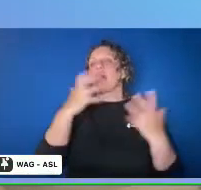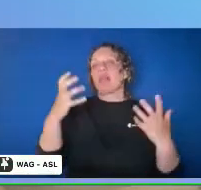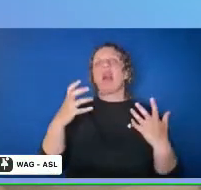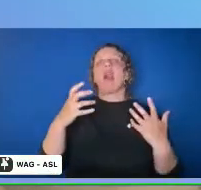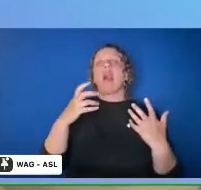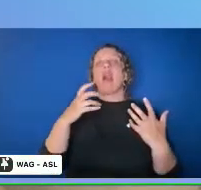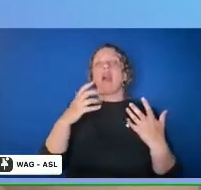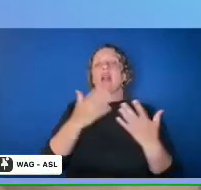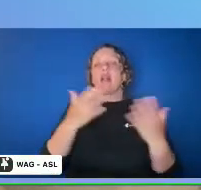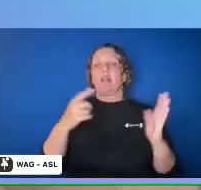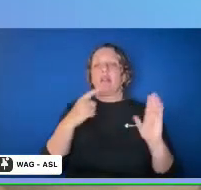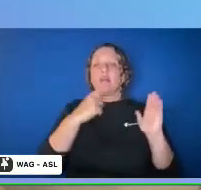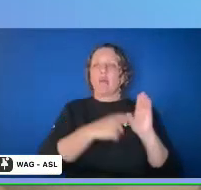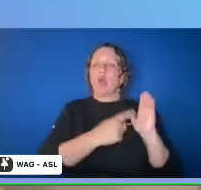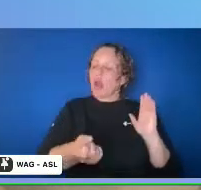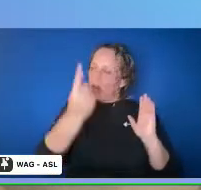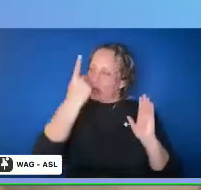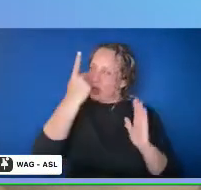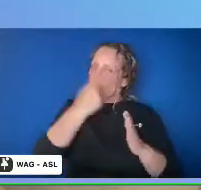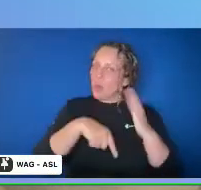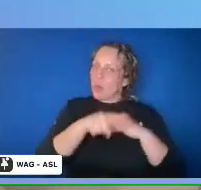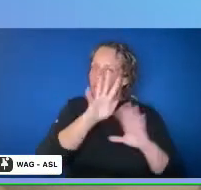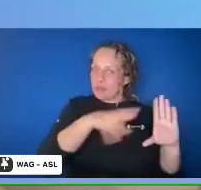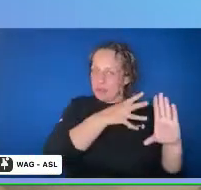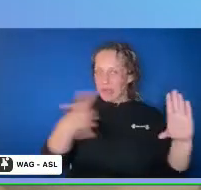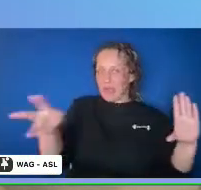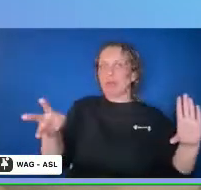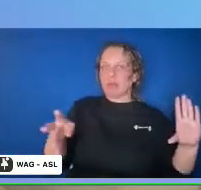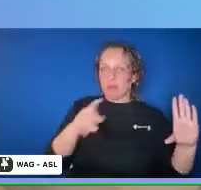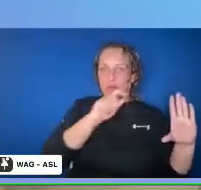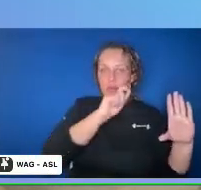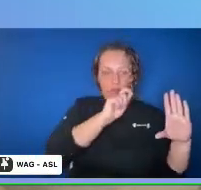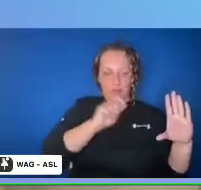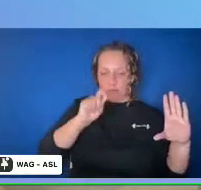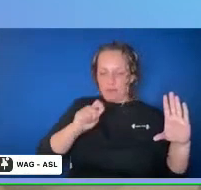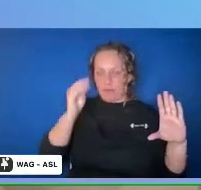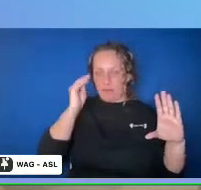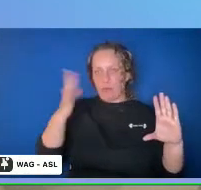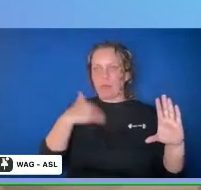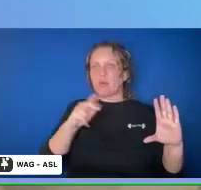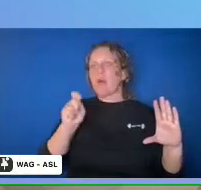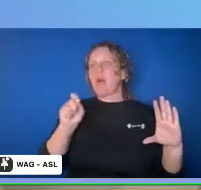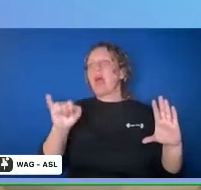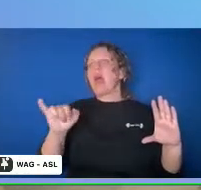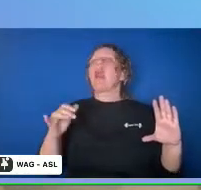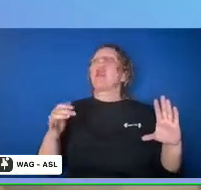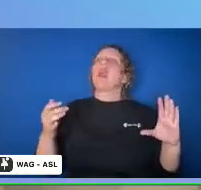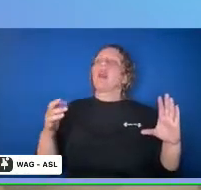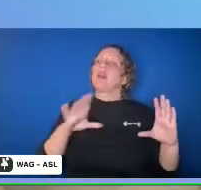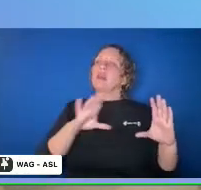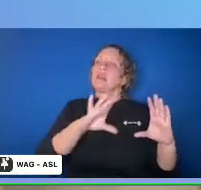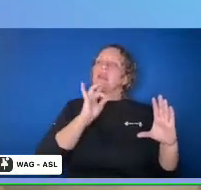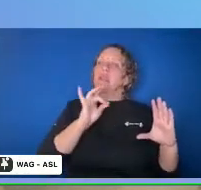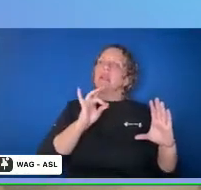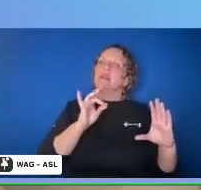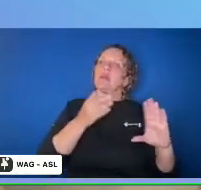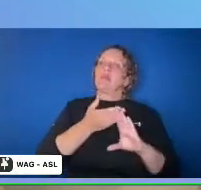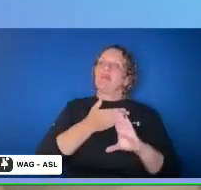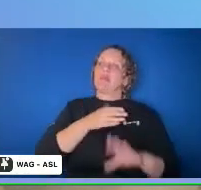to a good understanding of what this table's markup is. So the AI actually went ahead and selected, pre-selected this table header.